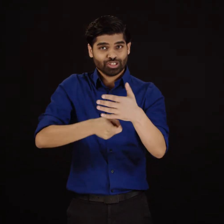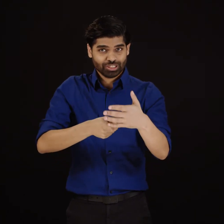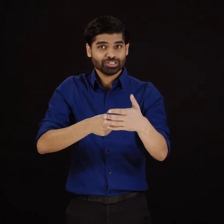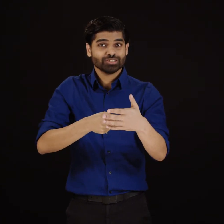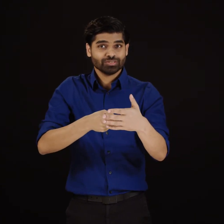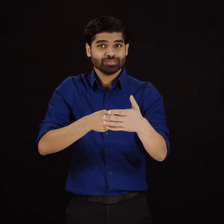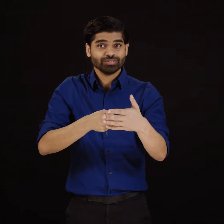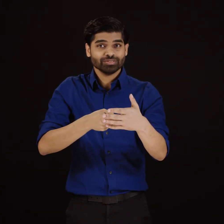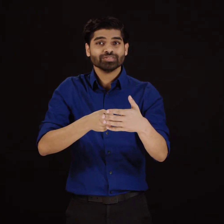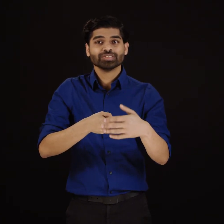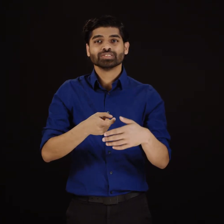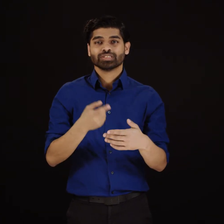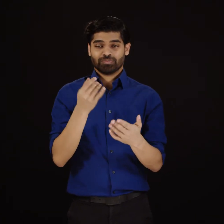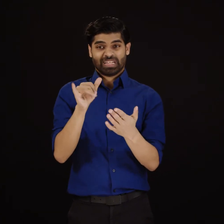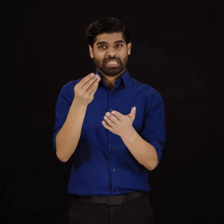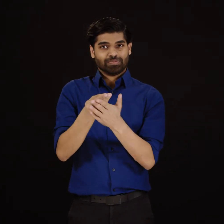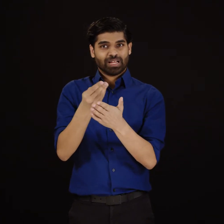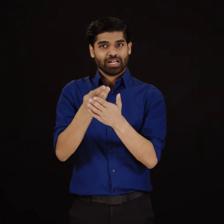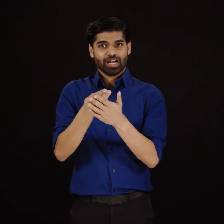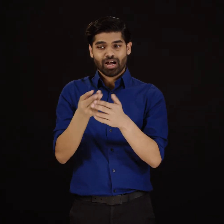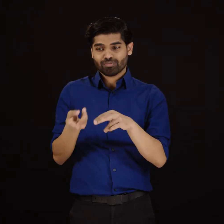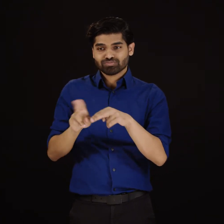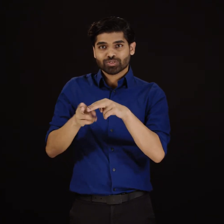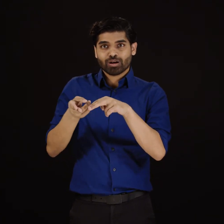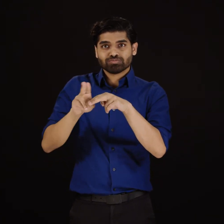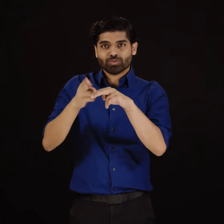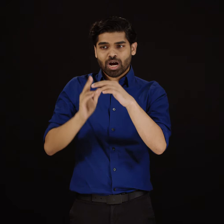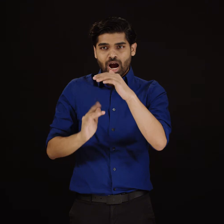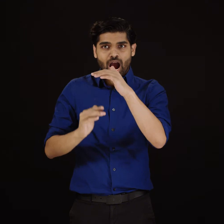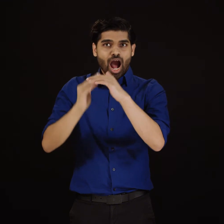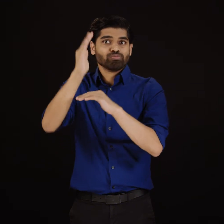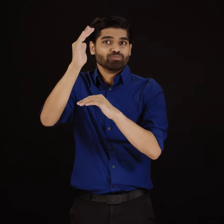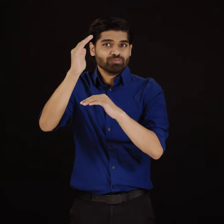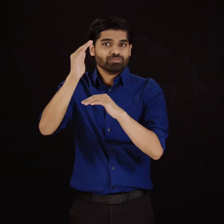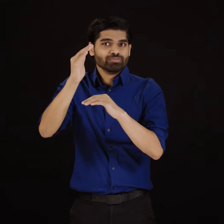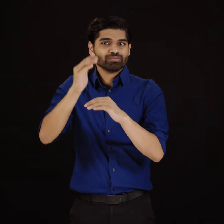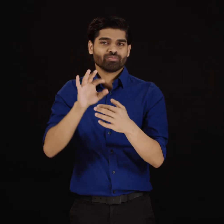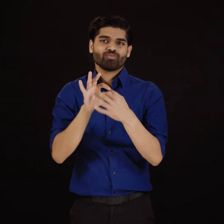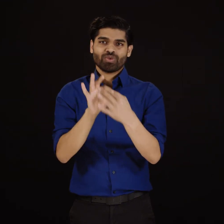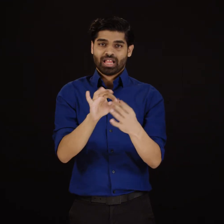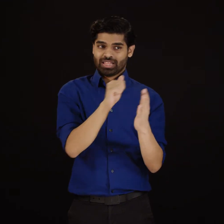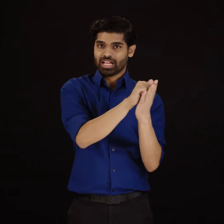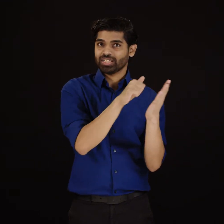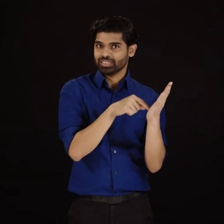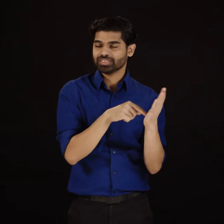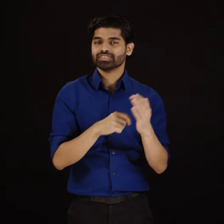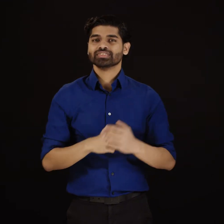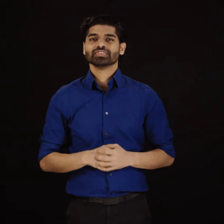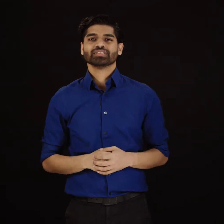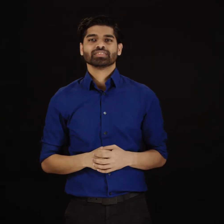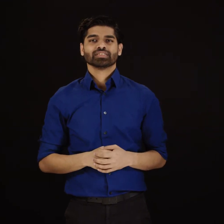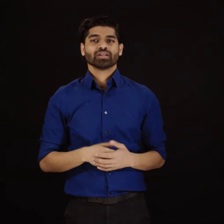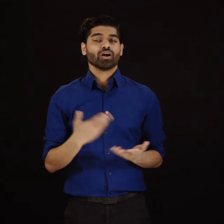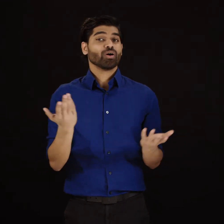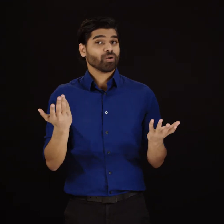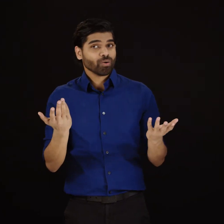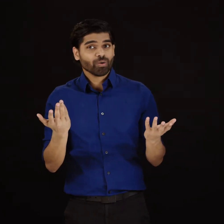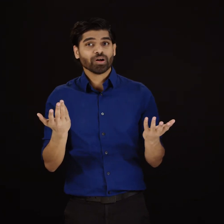changes to key contract terms and conditions. They do not need to be a device user and their rights may vary by